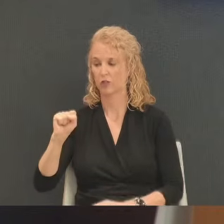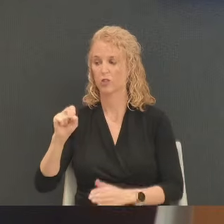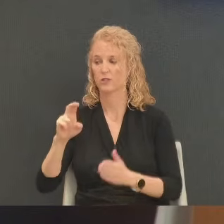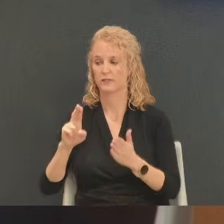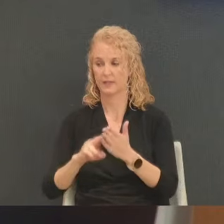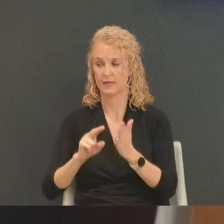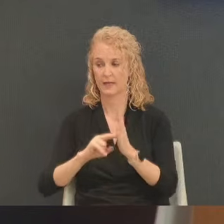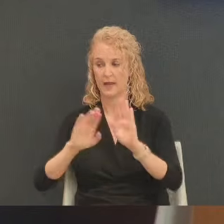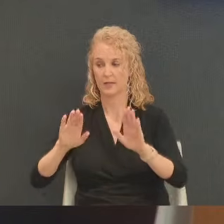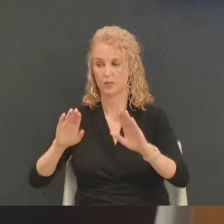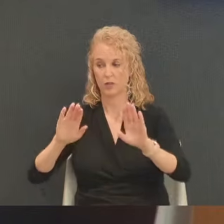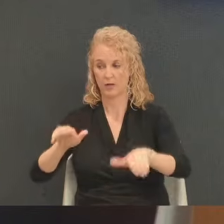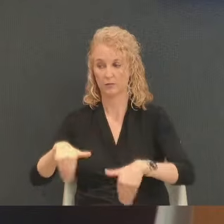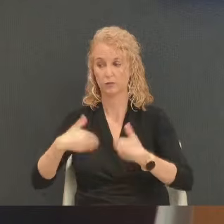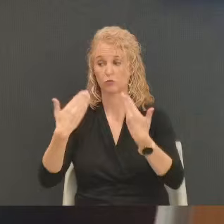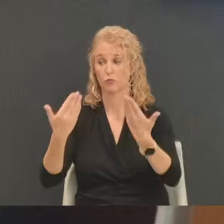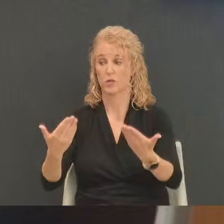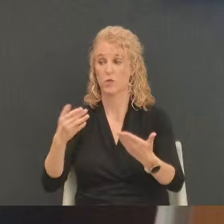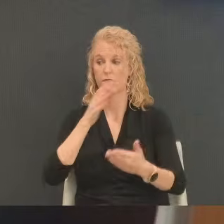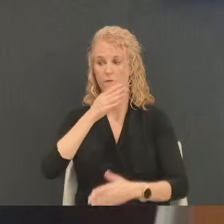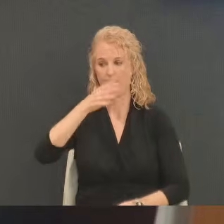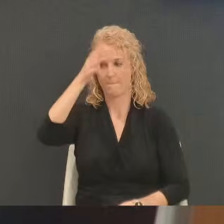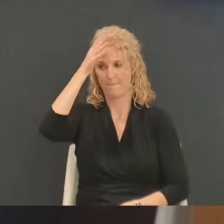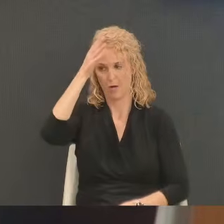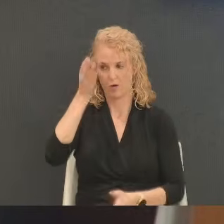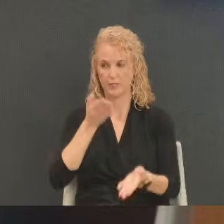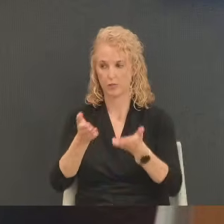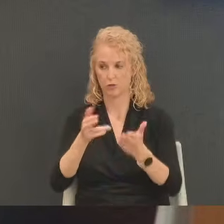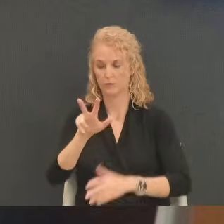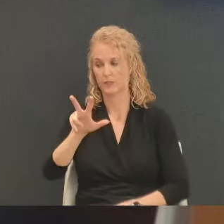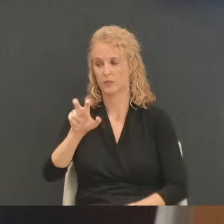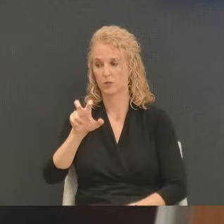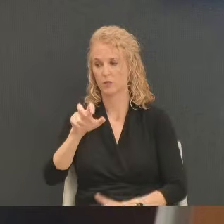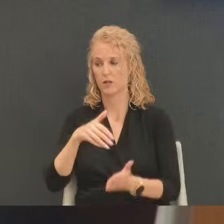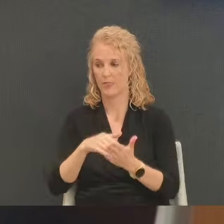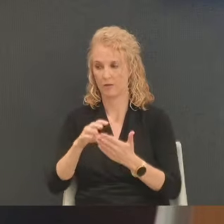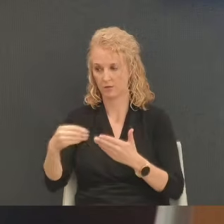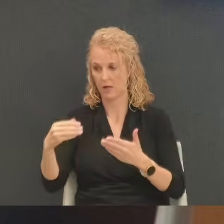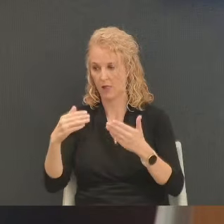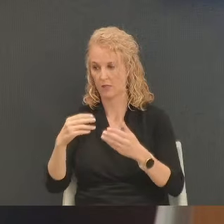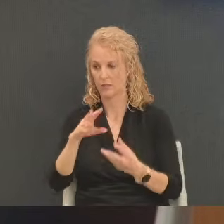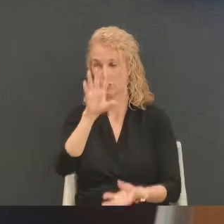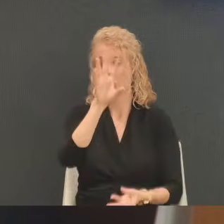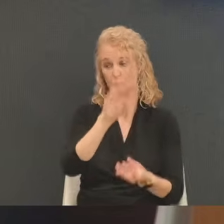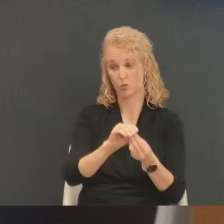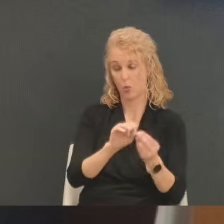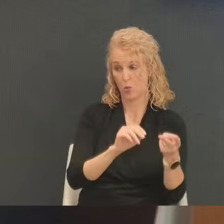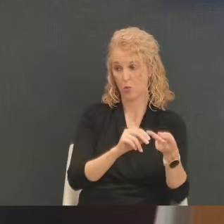parenting education services at $300,000. So the total of both of those agreements is are